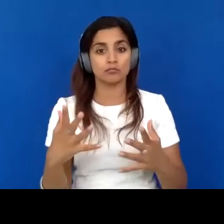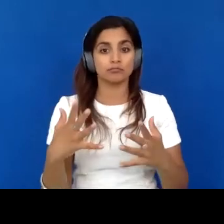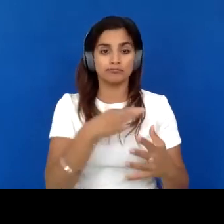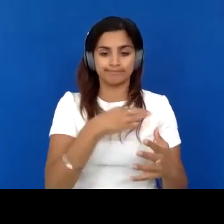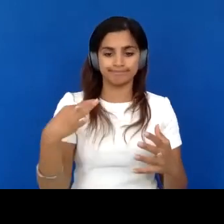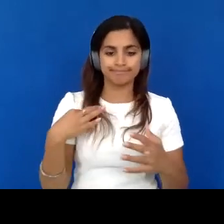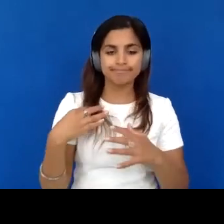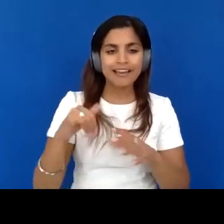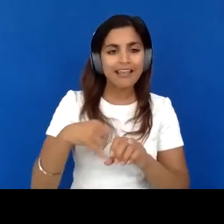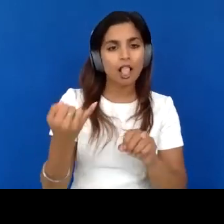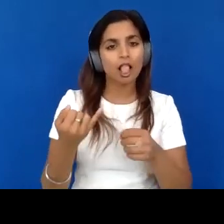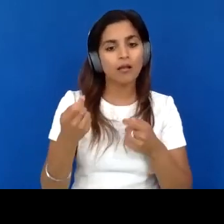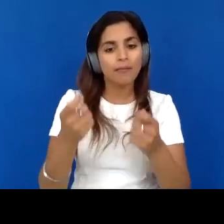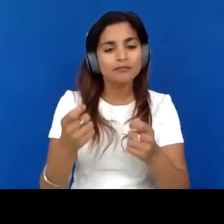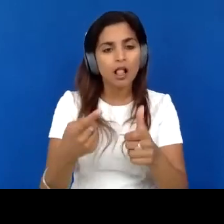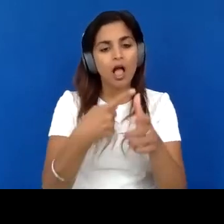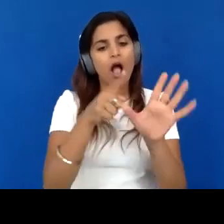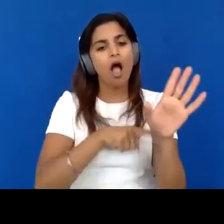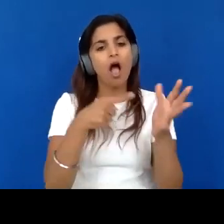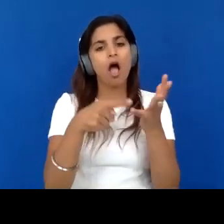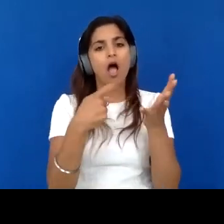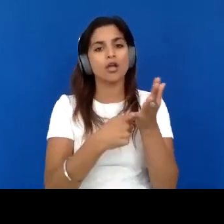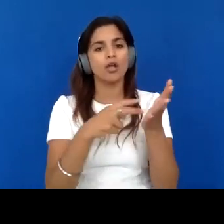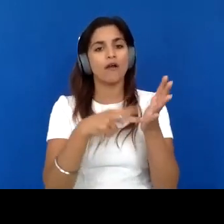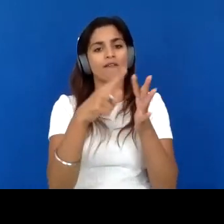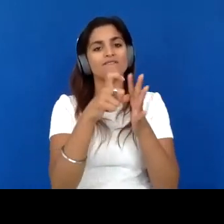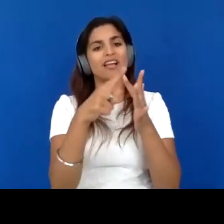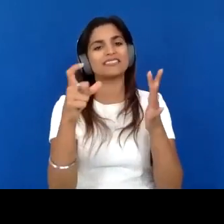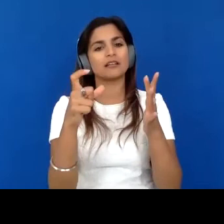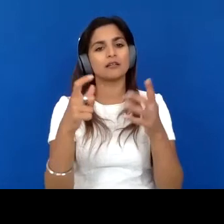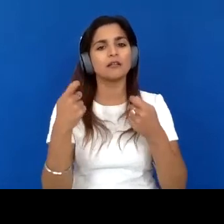rather than enforcing expertise sambhaavana also maintains an herbal